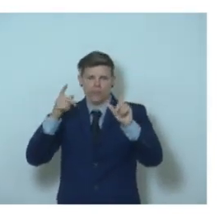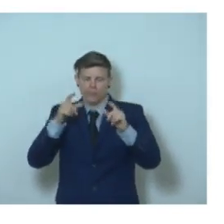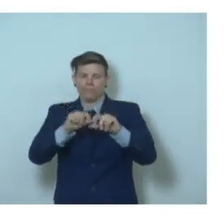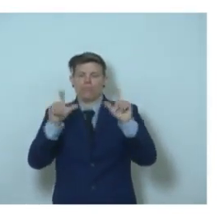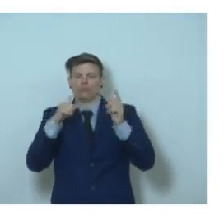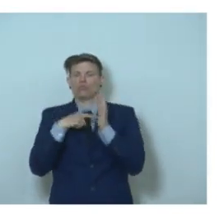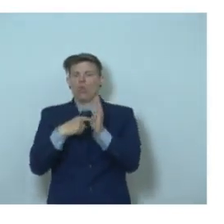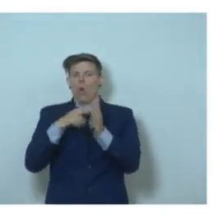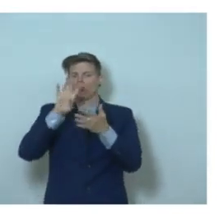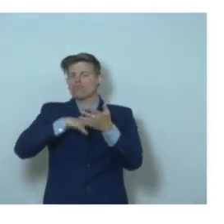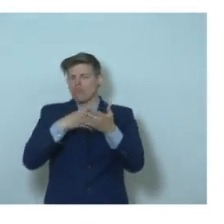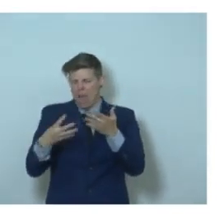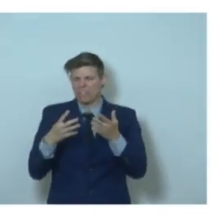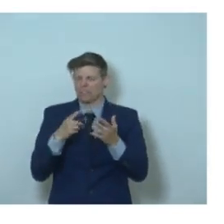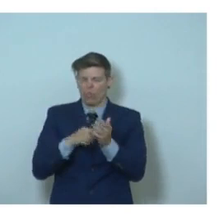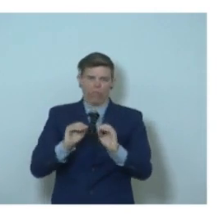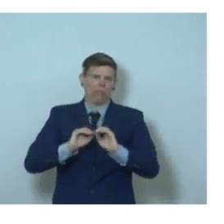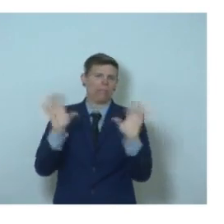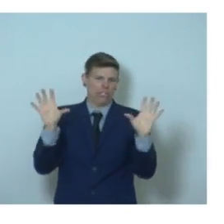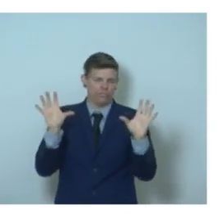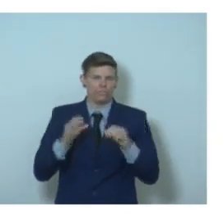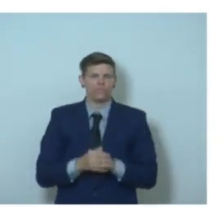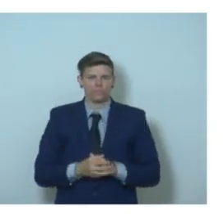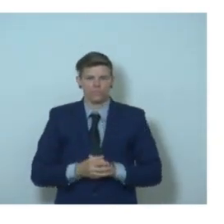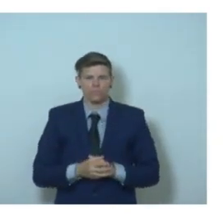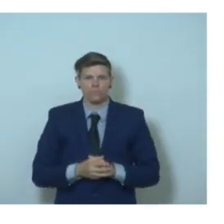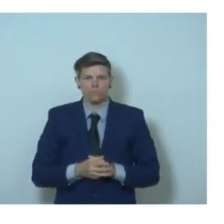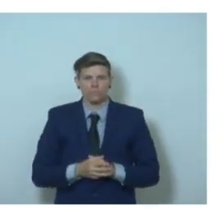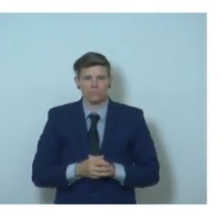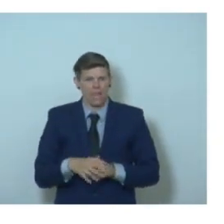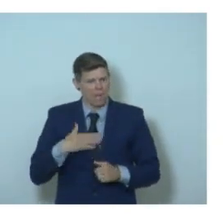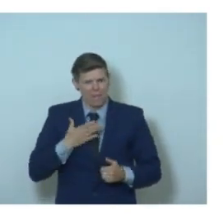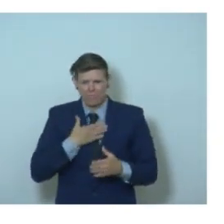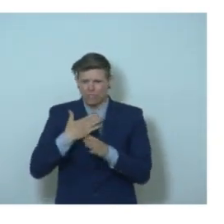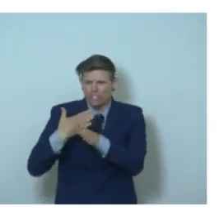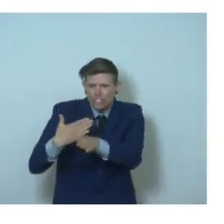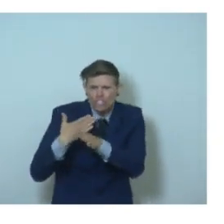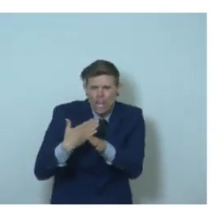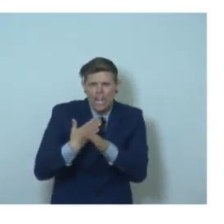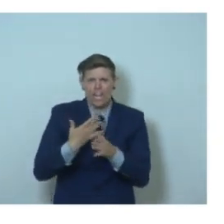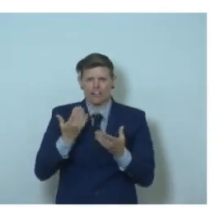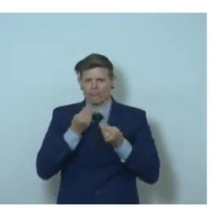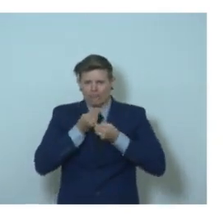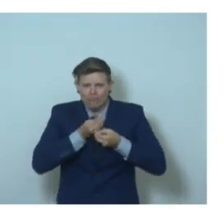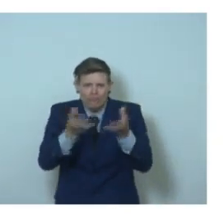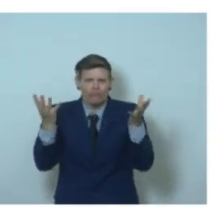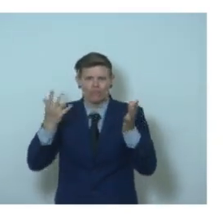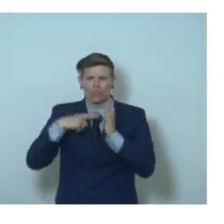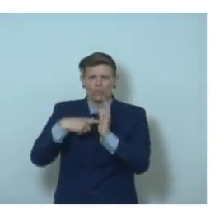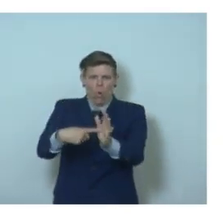YOU CAN CLICK ON IT WILL TAKE YOU TO THE GRAPHS OF THE DATA. THIS IS A REQUEST THAT OUR EARLY PRESS CONFERENCE. WE’RE DELIGHTED TO HAVE IT OUT THERE.